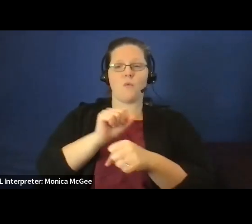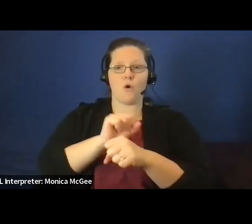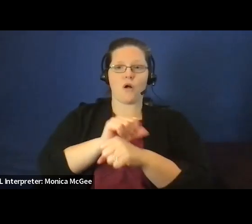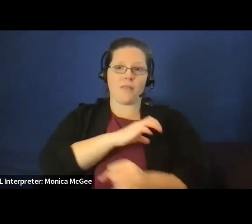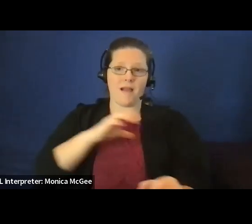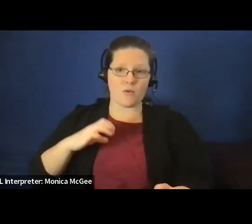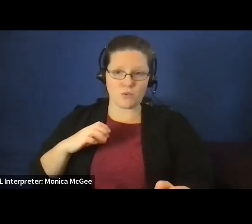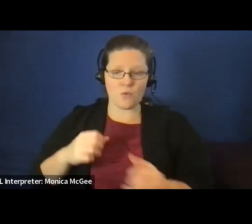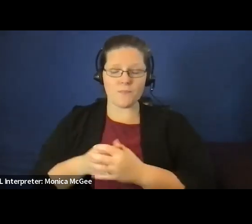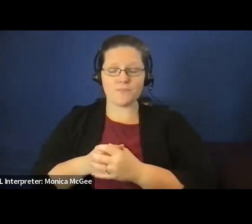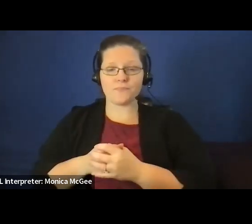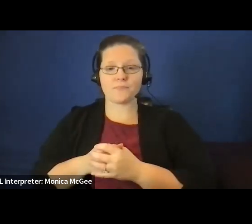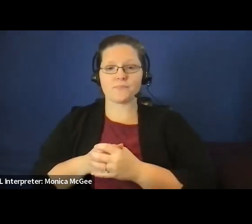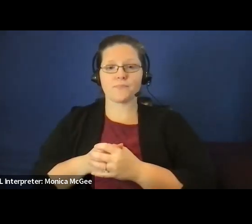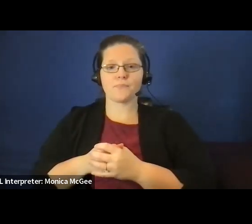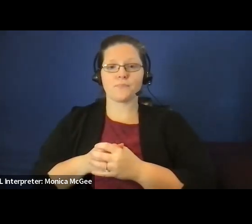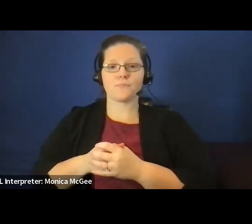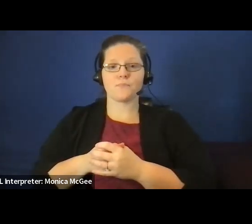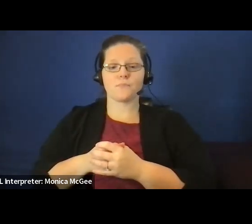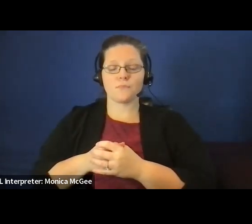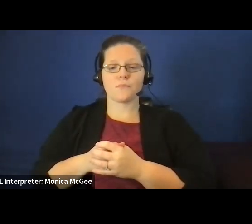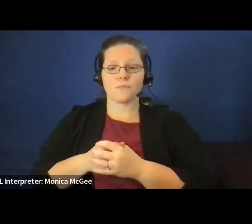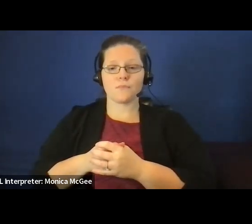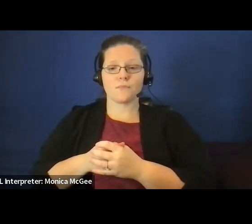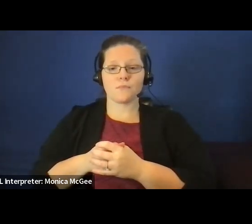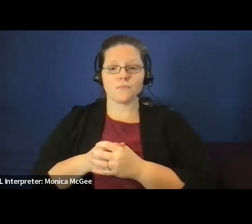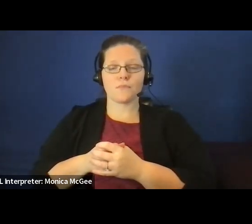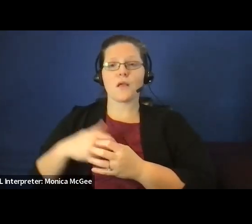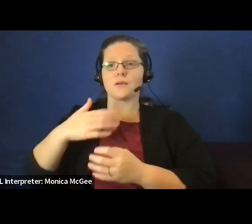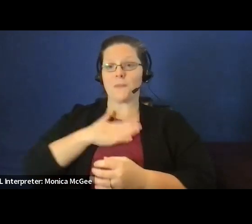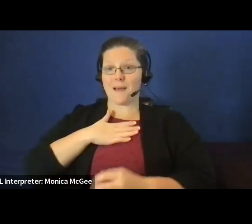living or ADA coordinator for a county